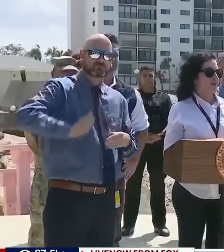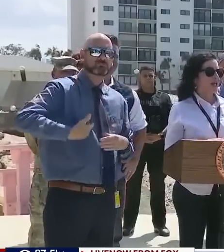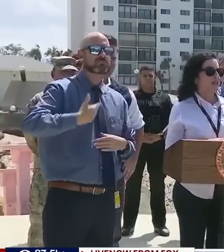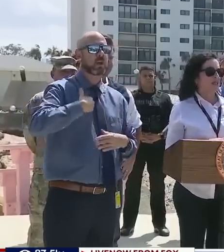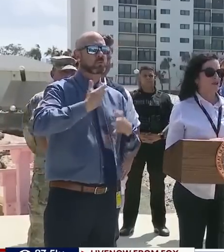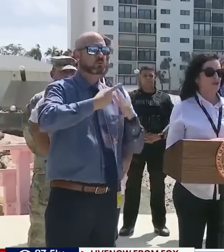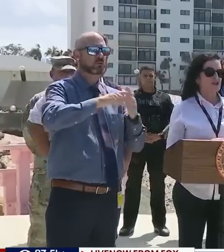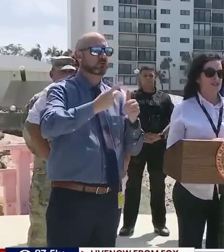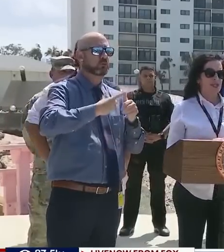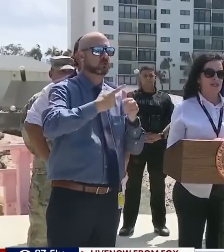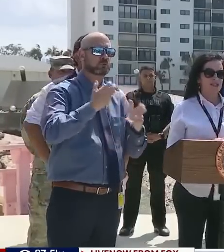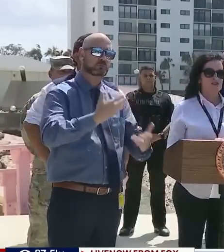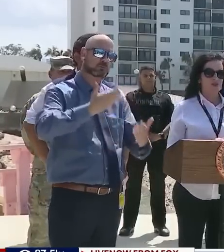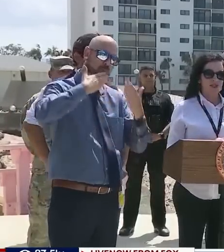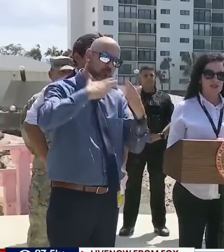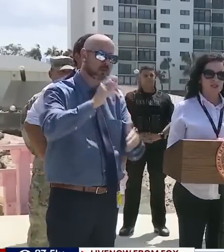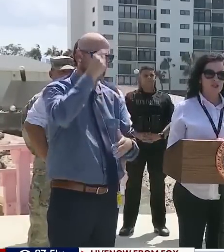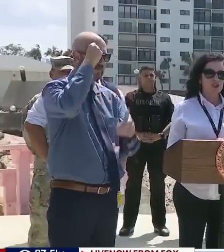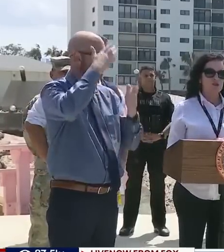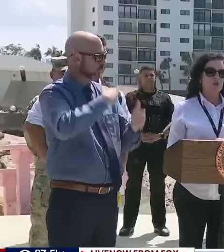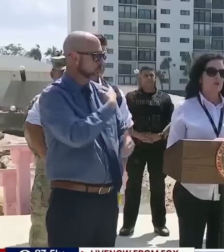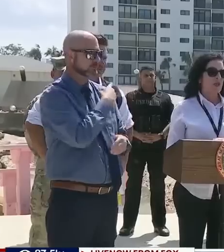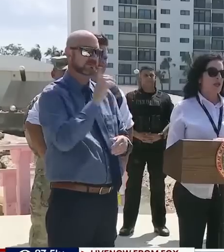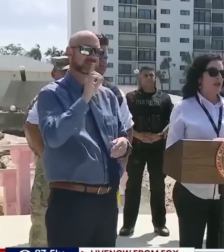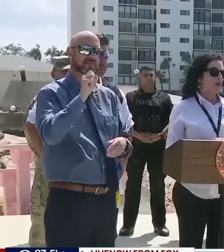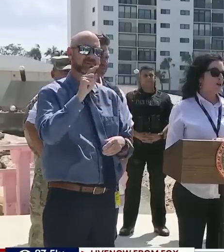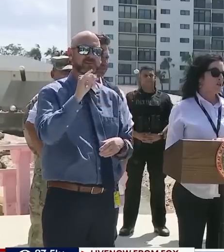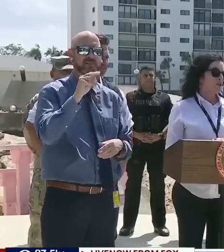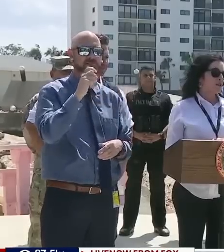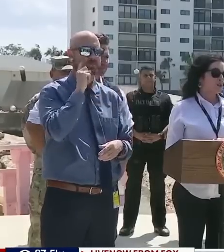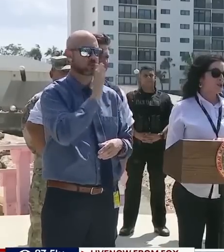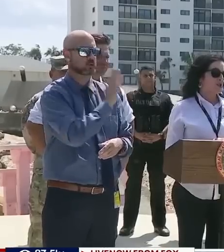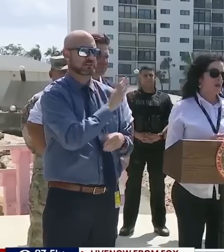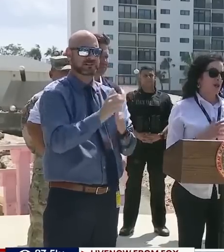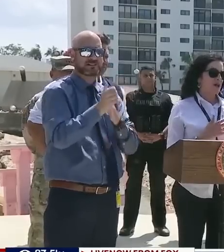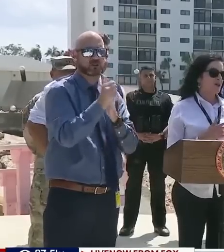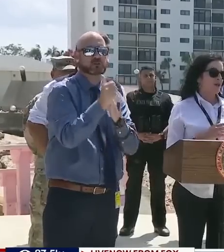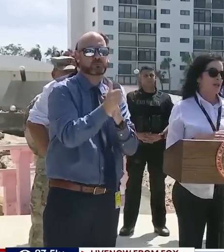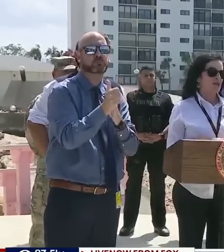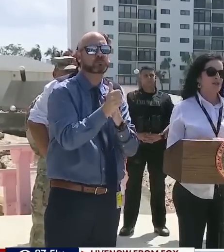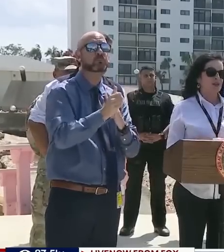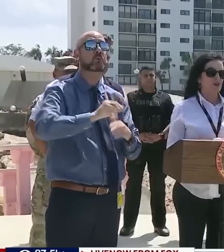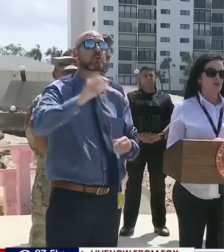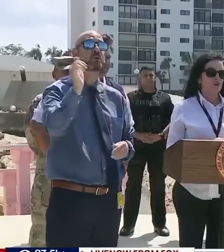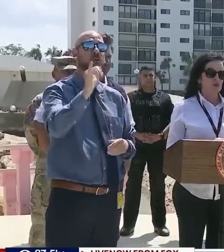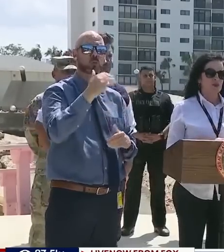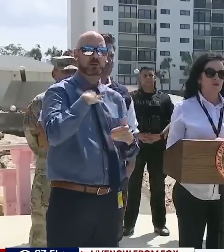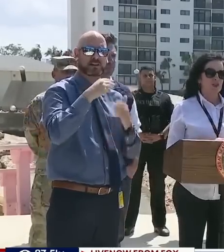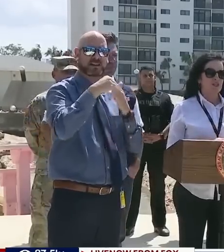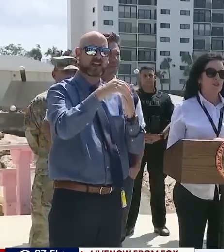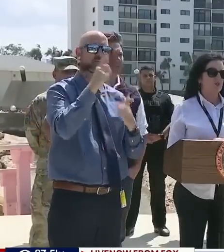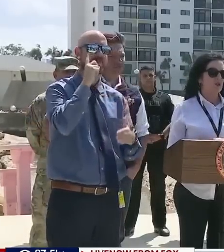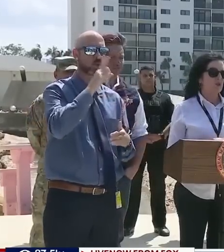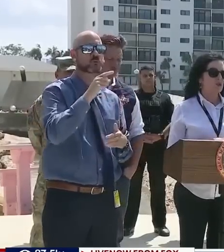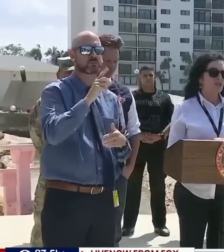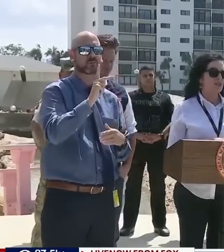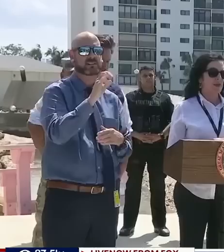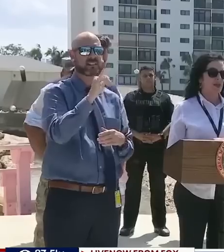why don't you come up? And Update on your efforts. Good afternoon, everyone. I would like to start first by thanking Governor.